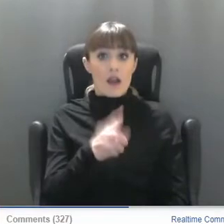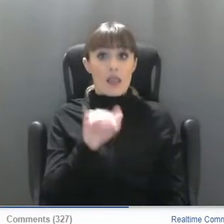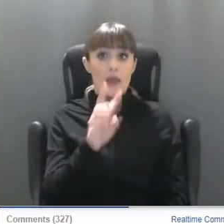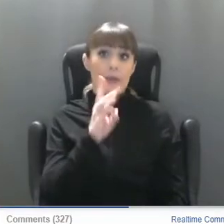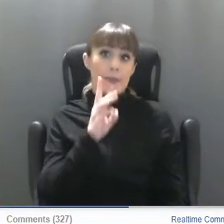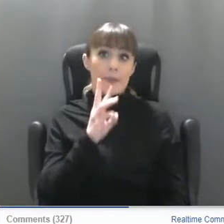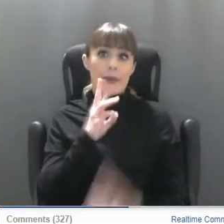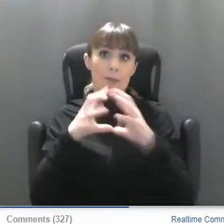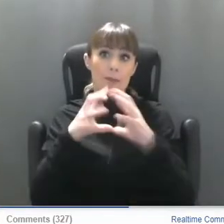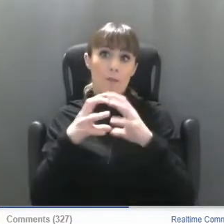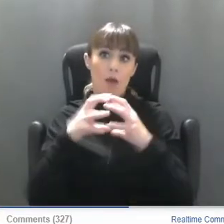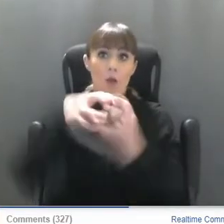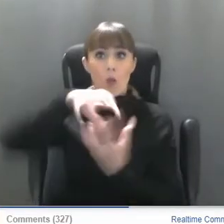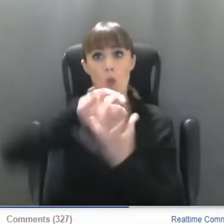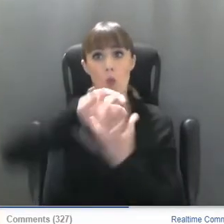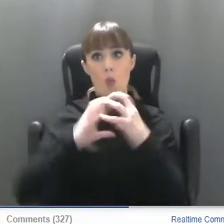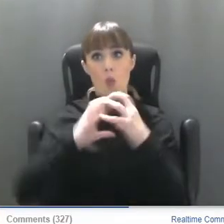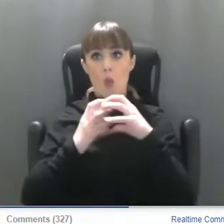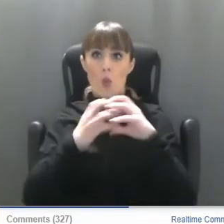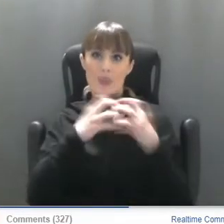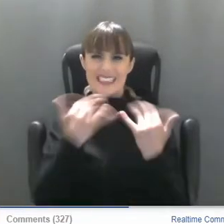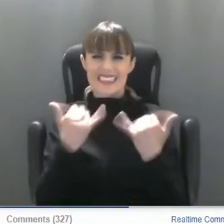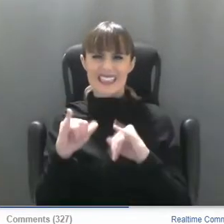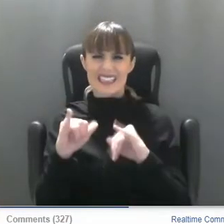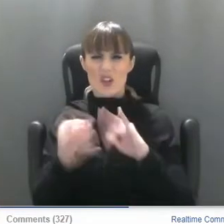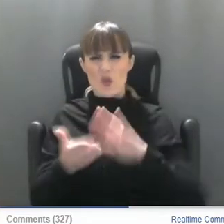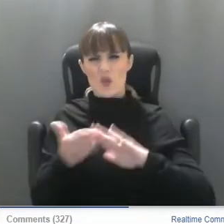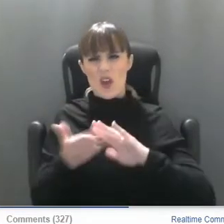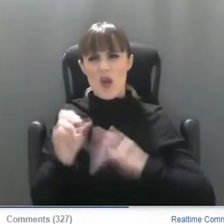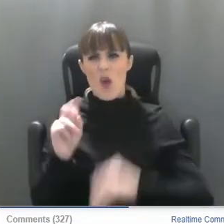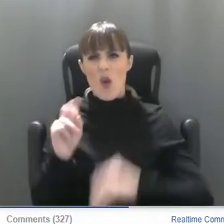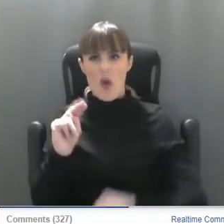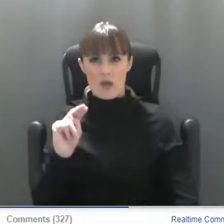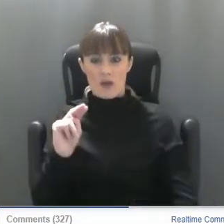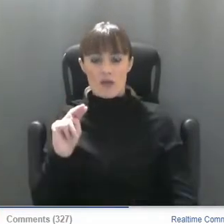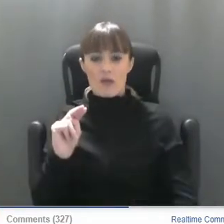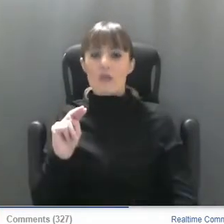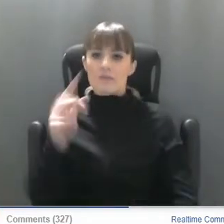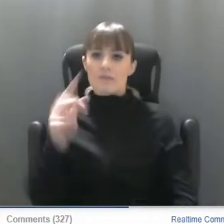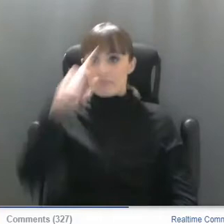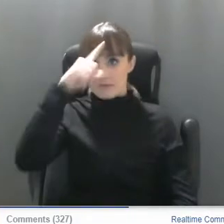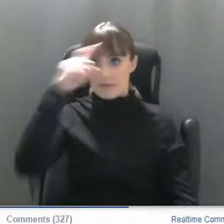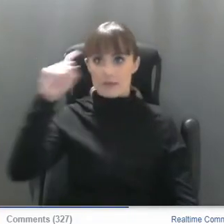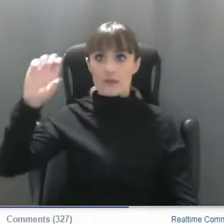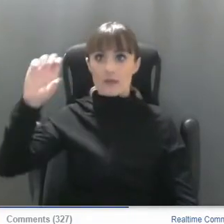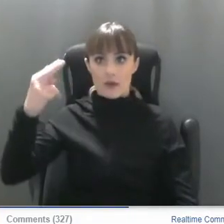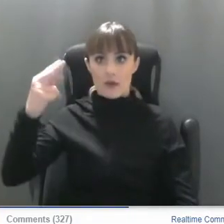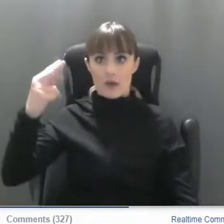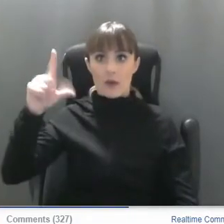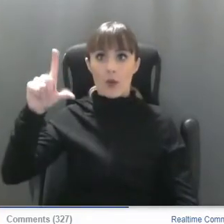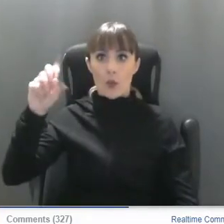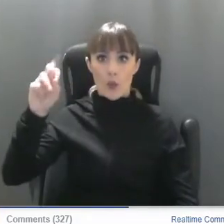all chlorinated and treated water. Which is safer than just having the ball